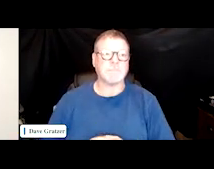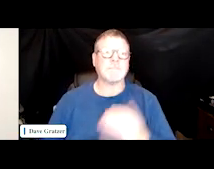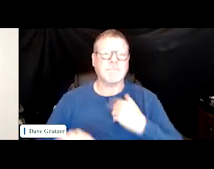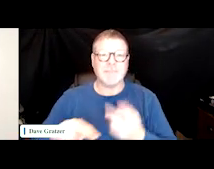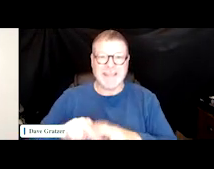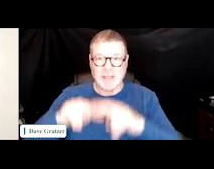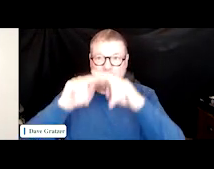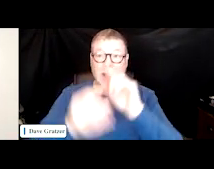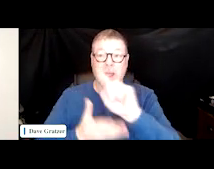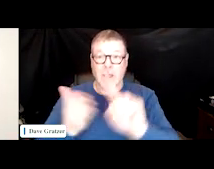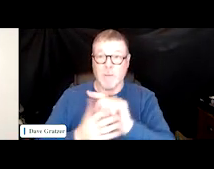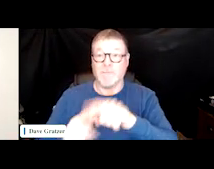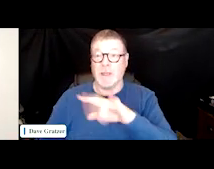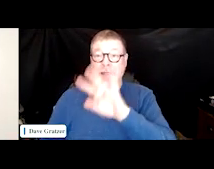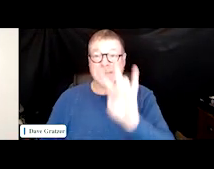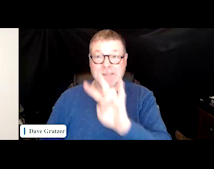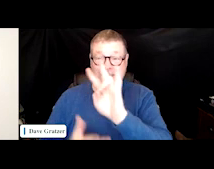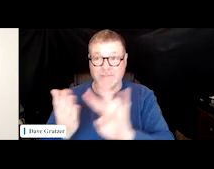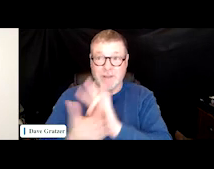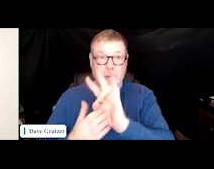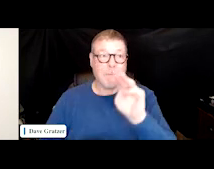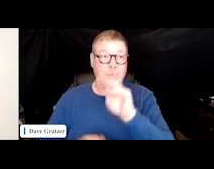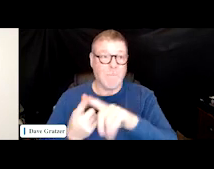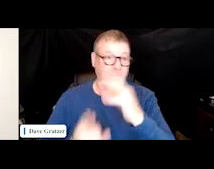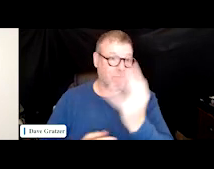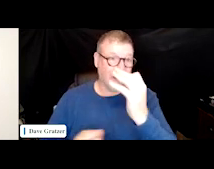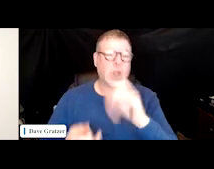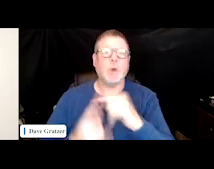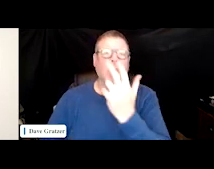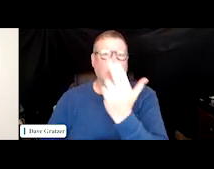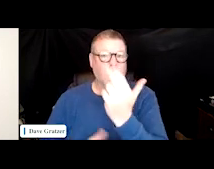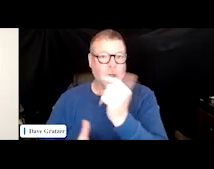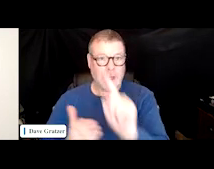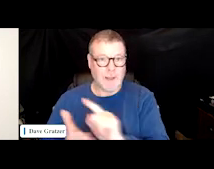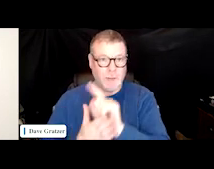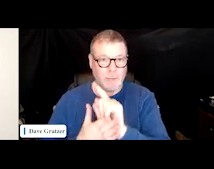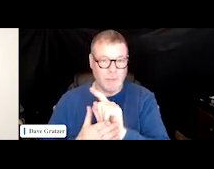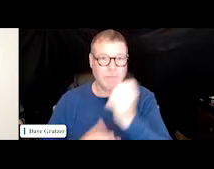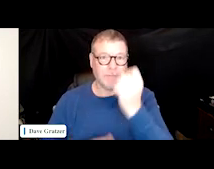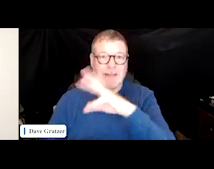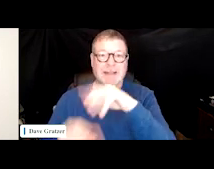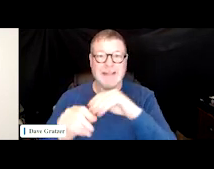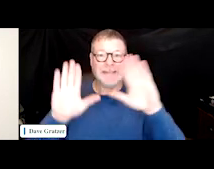from seven hours, Monday to Friday that we do now, to 13 hours, which is Sunday through Saturday.